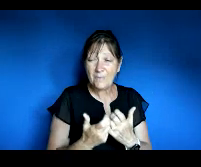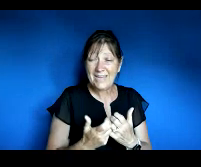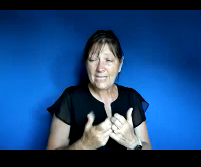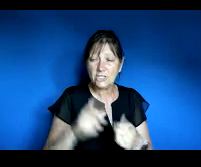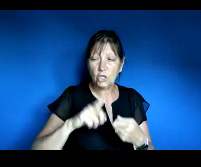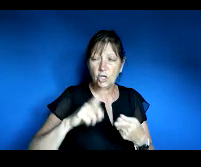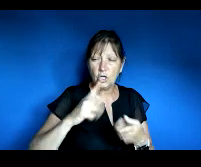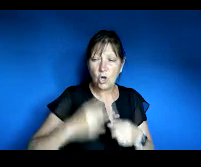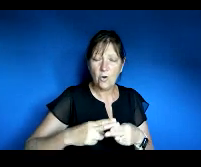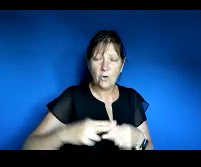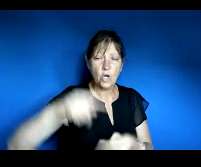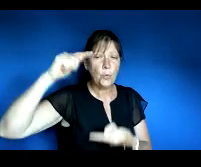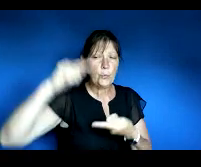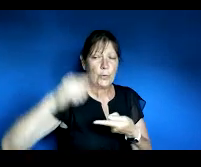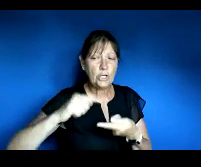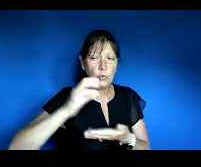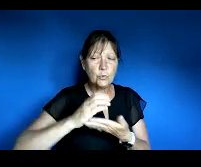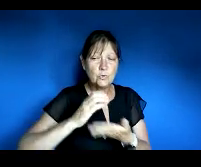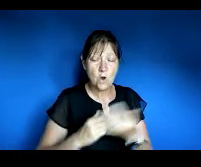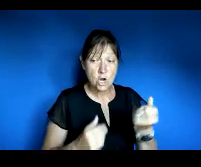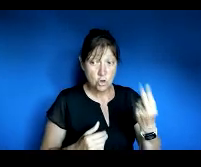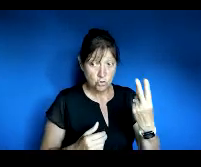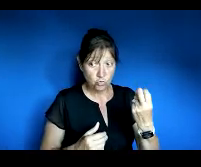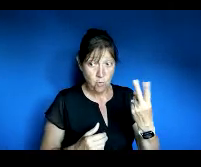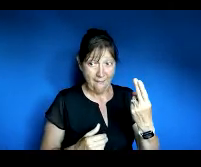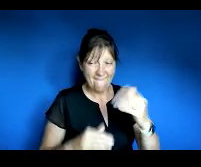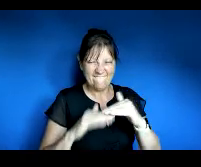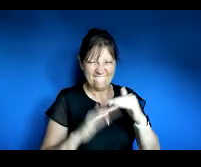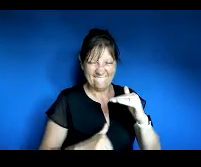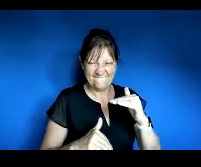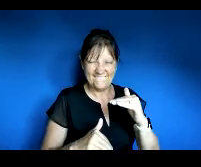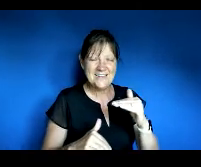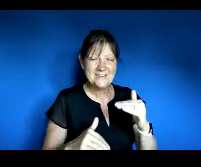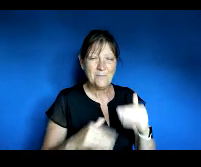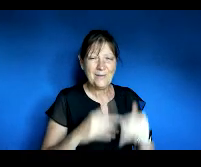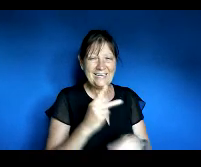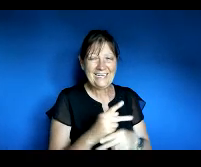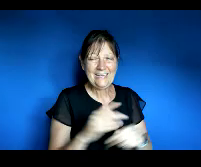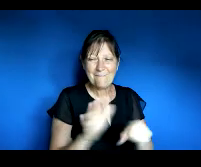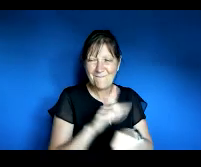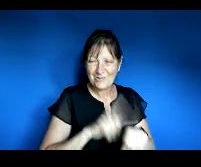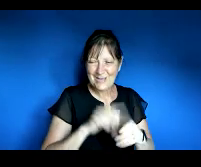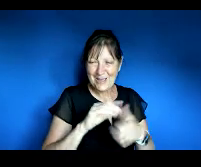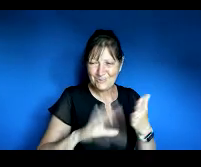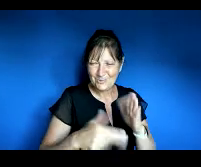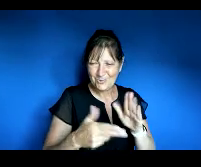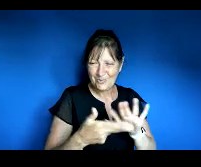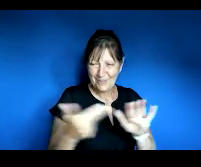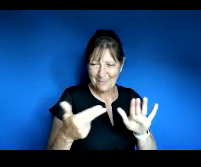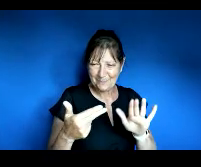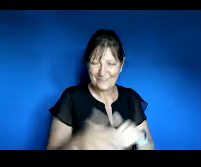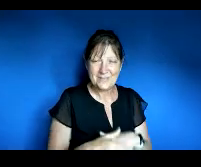that allows students to retain their full-time status, but take less than full-time status credits, 6 to 11 credits. So for students who really need to slow down,